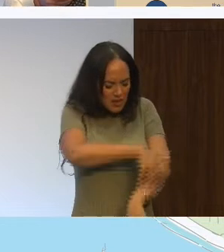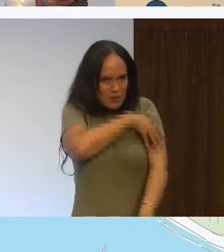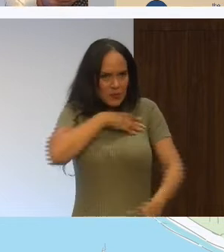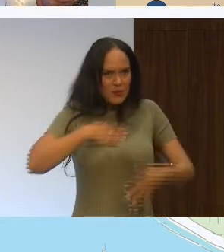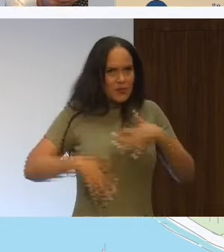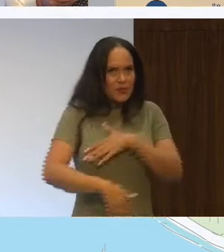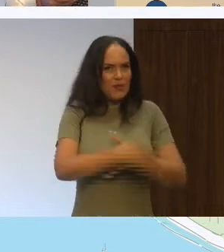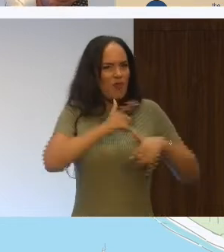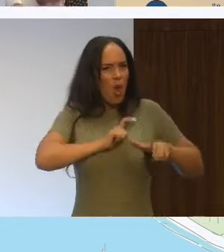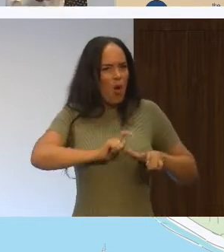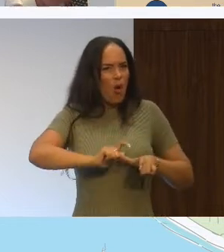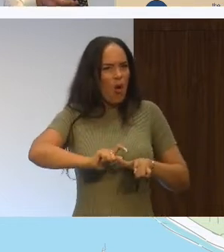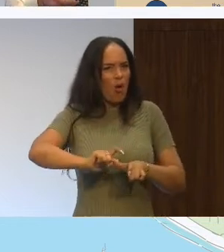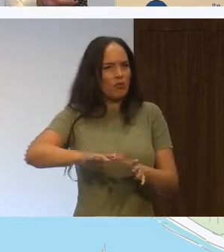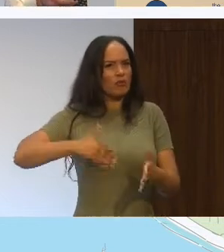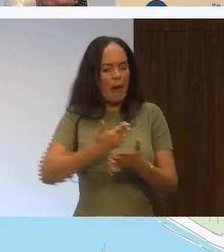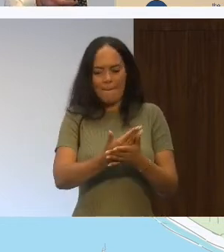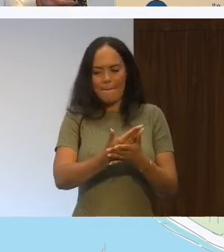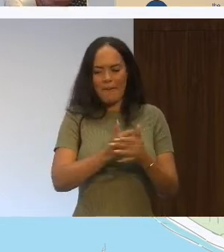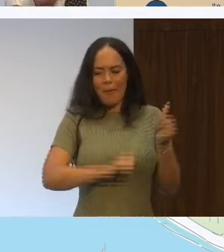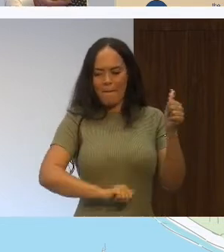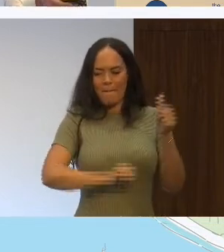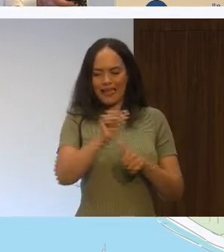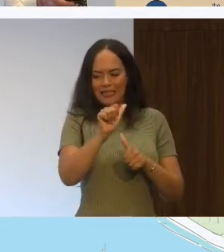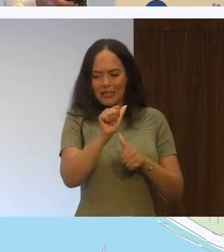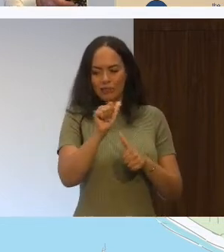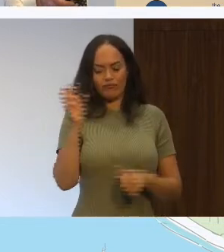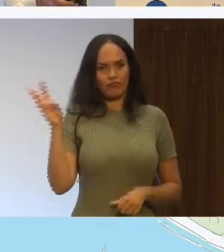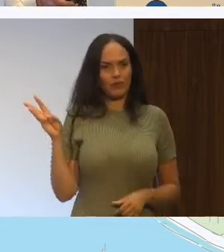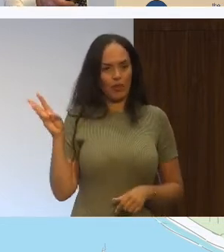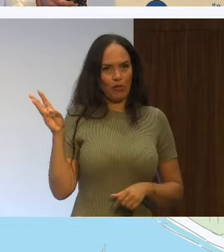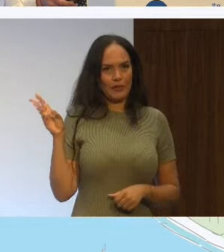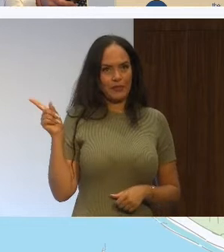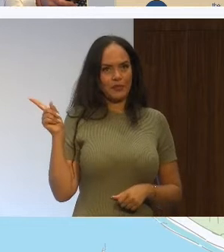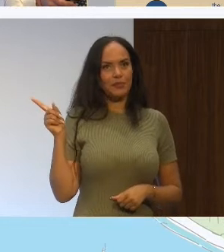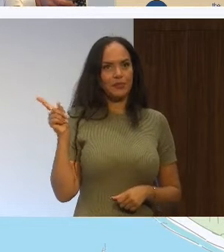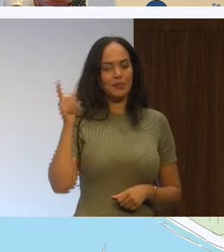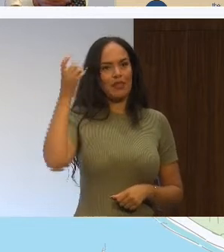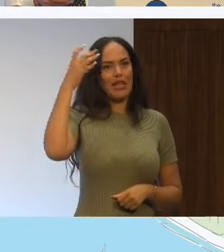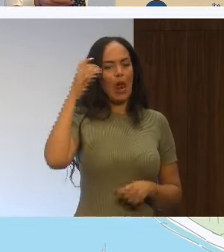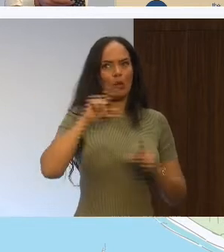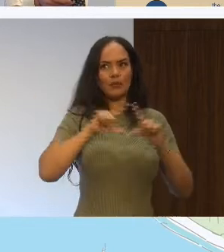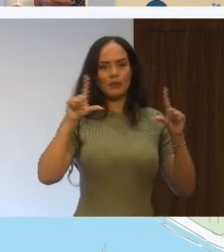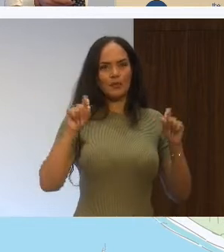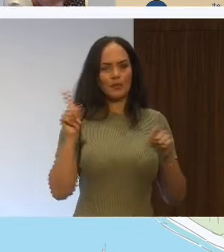And the longest of these is Frovatriptan, but Naratriptan and Almotriptan and also useful in circumstances,